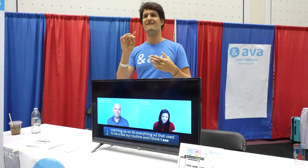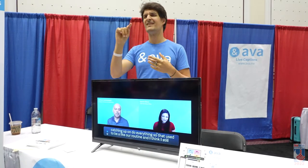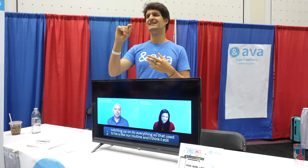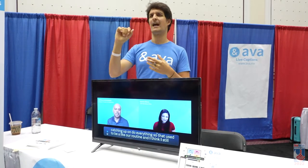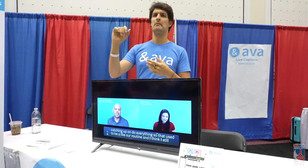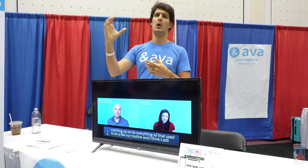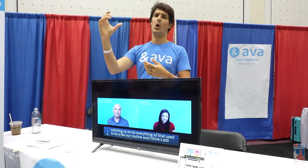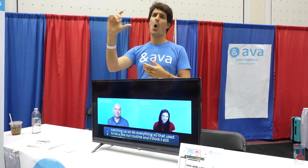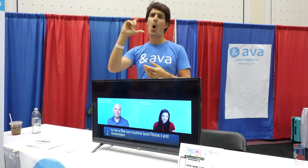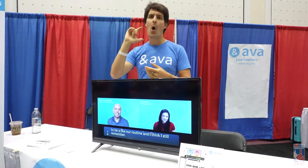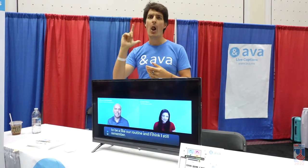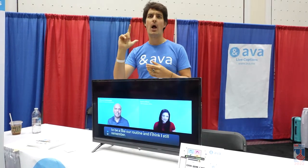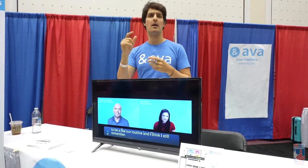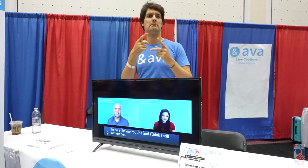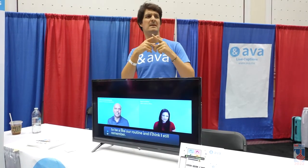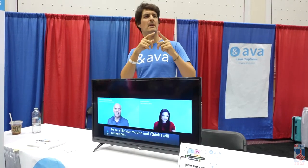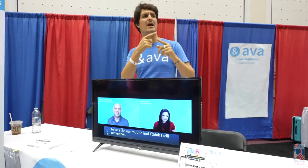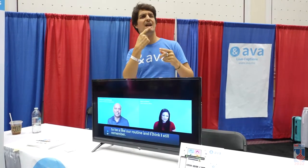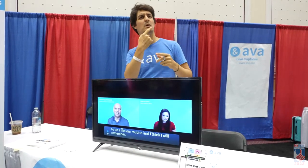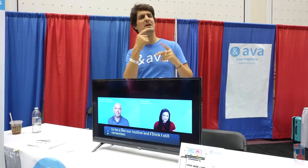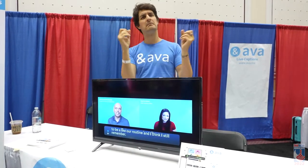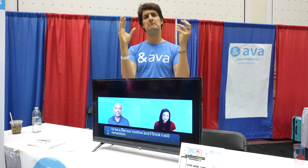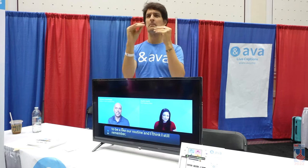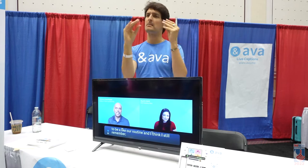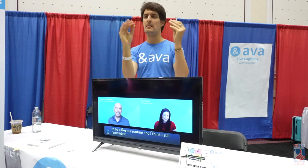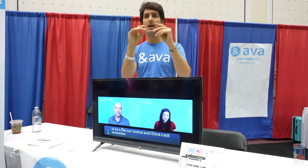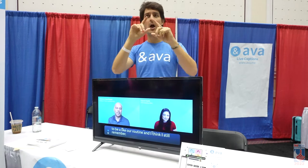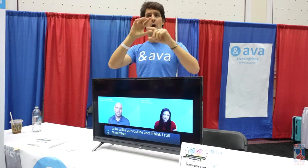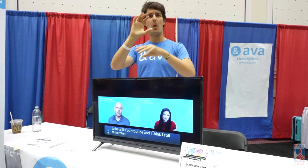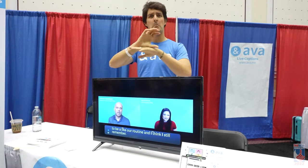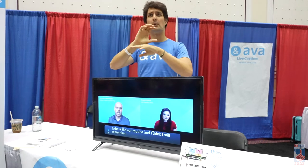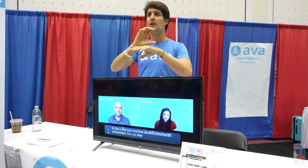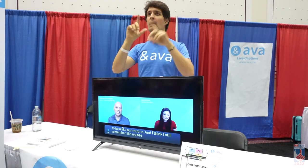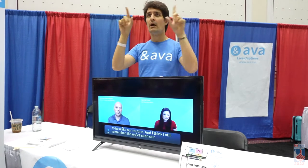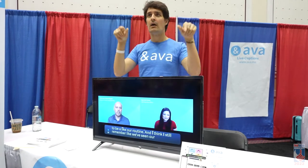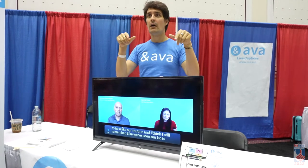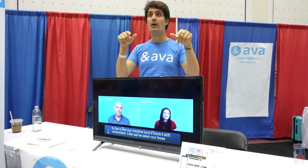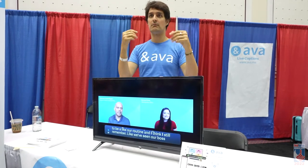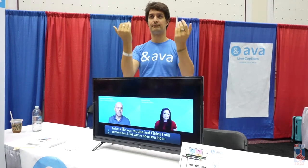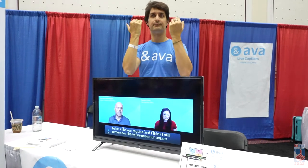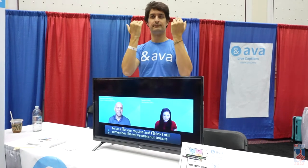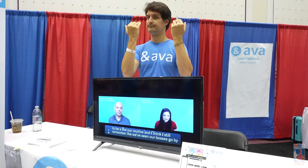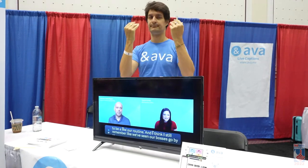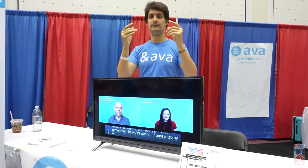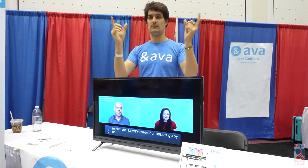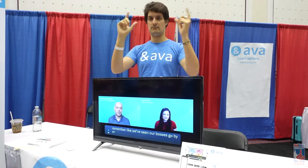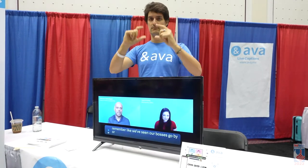like for a FaceTime call. If hearing people are all talking at once, it’s easy to not catch everything.